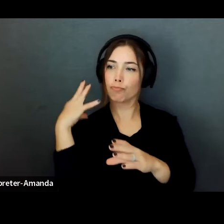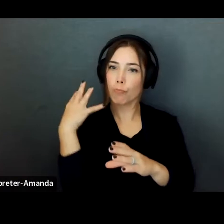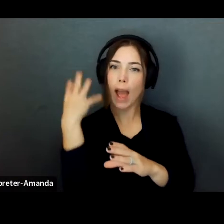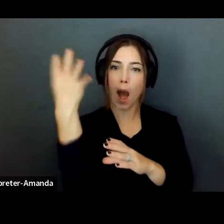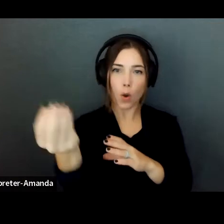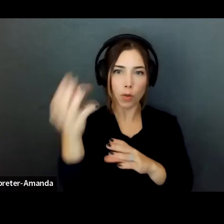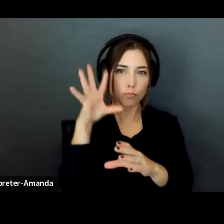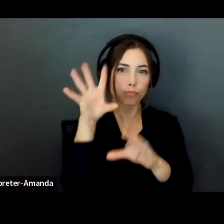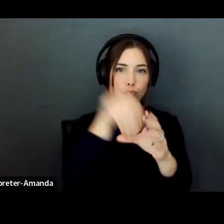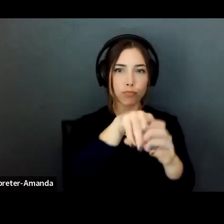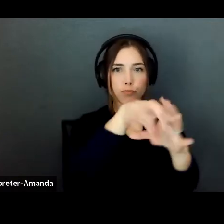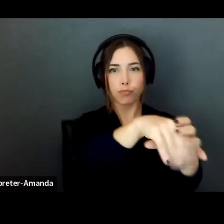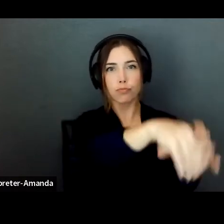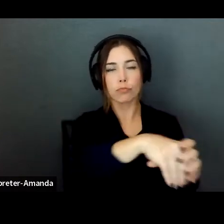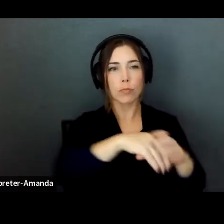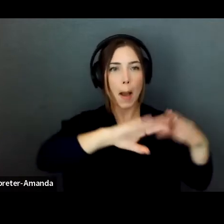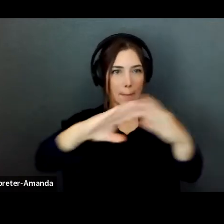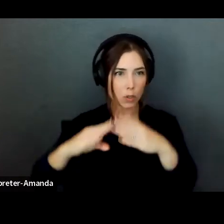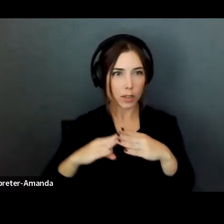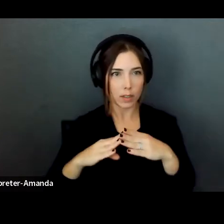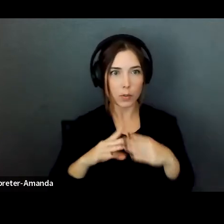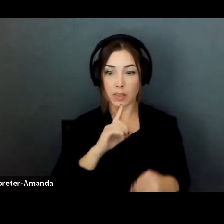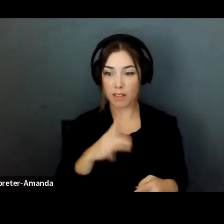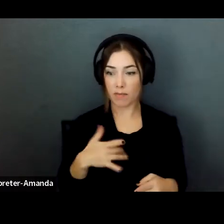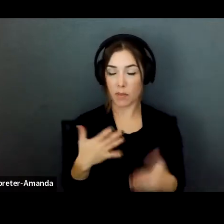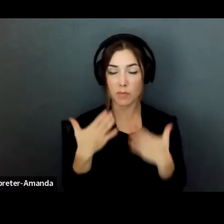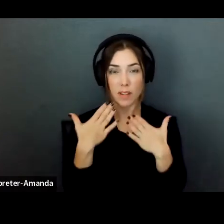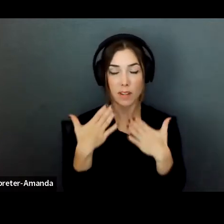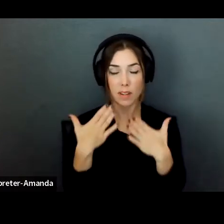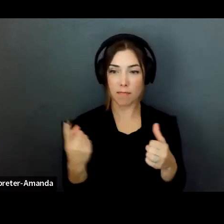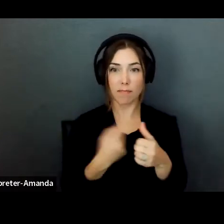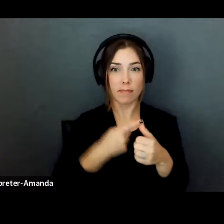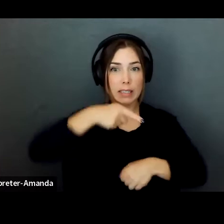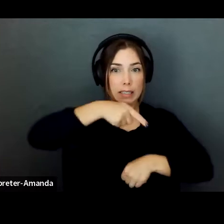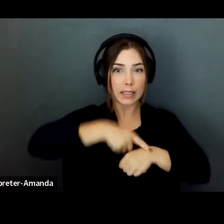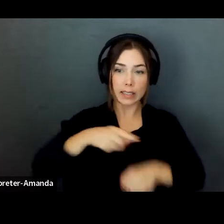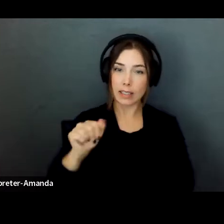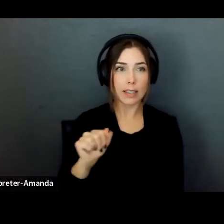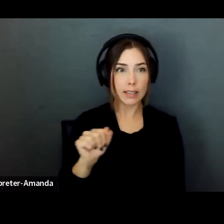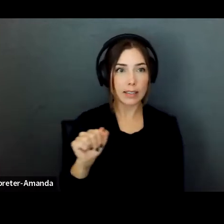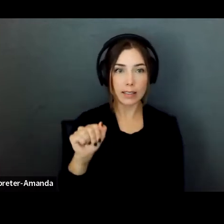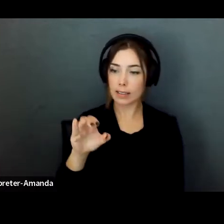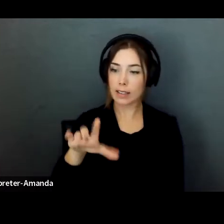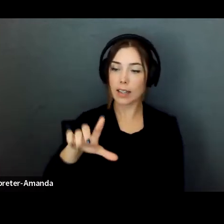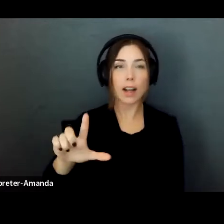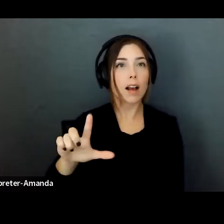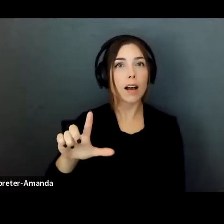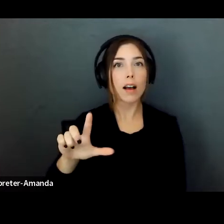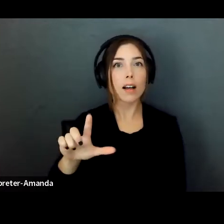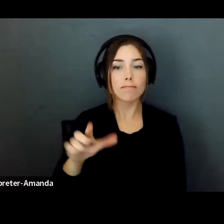We're so grateful that for the very first time ACL specifically is funding public engagement efforts.